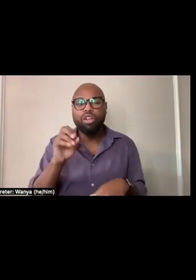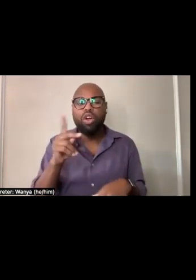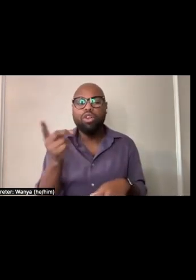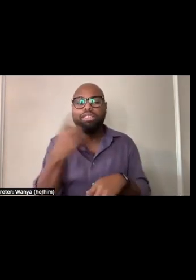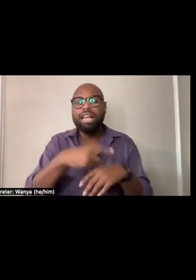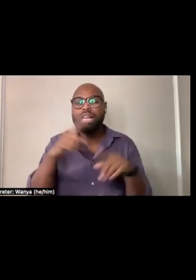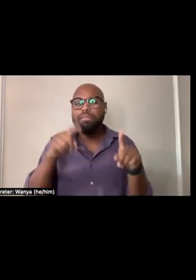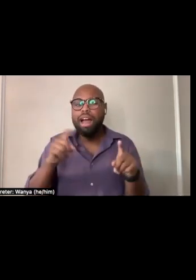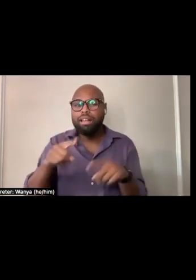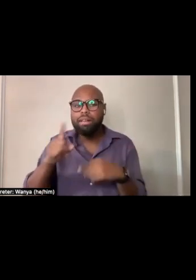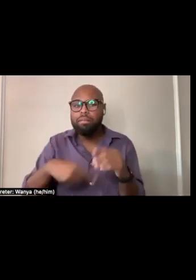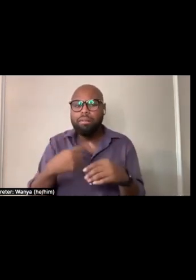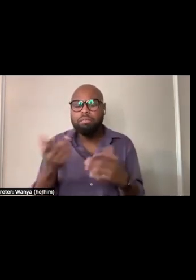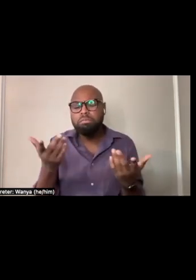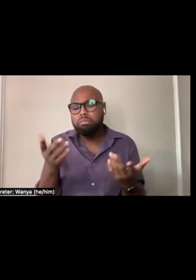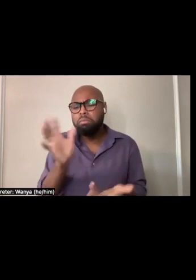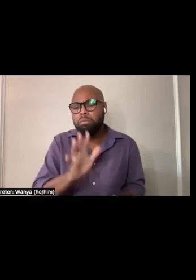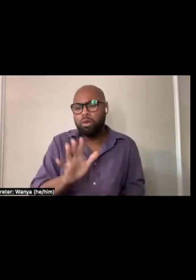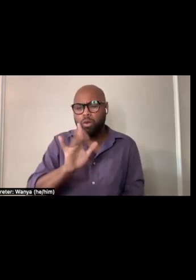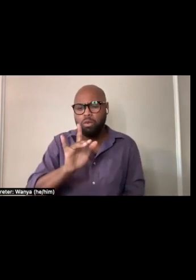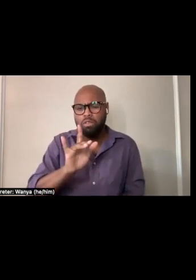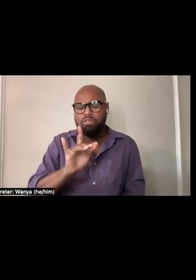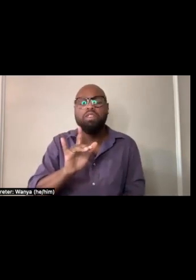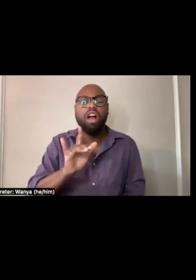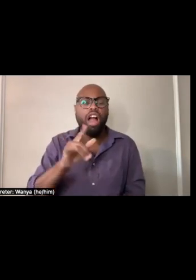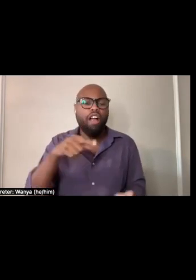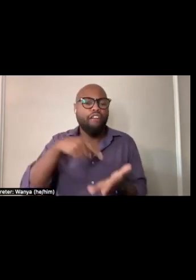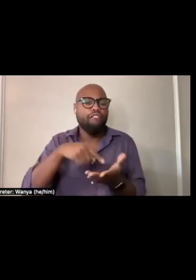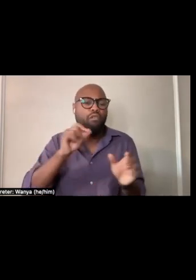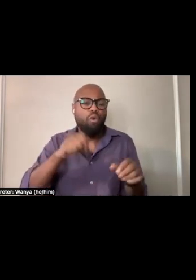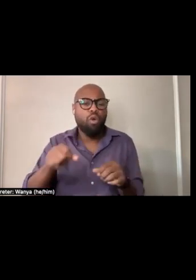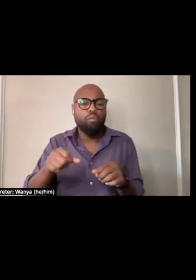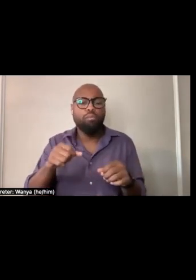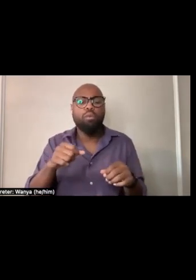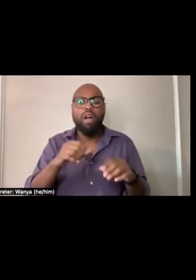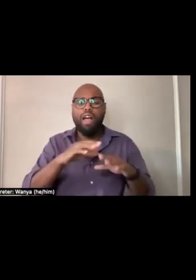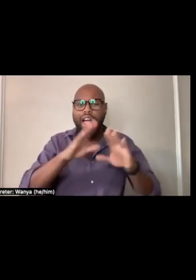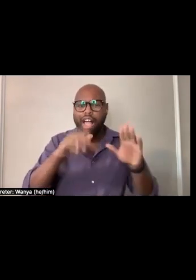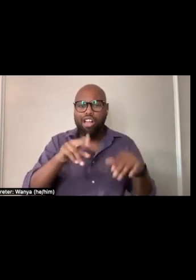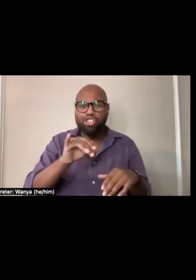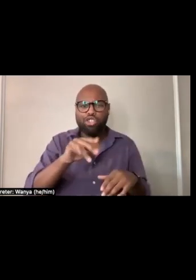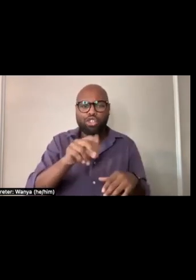only about 25 affordable units for every 100 very low-income households.